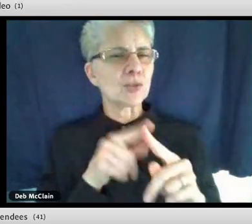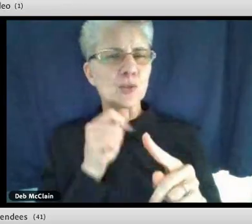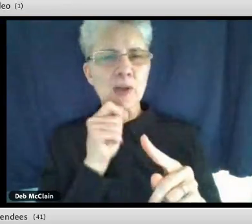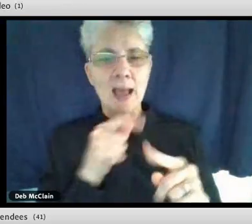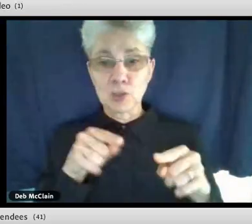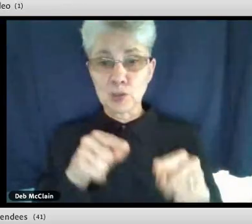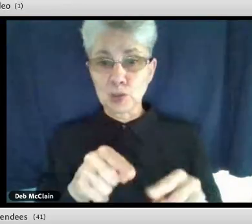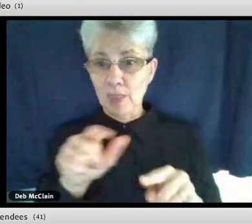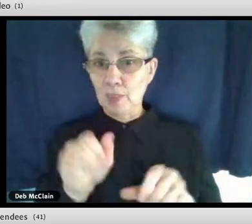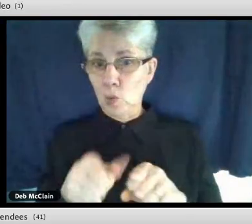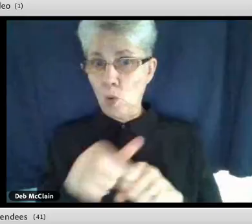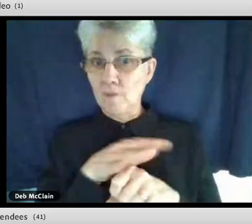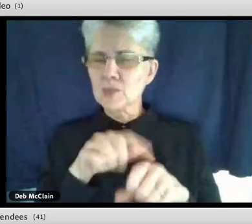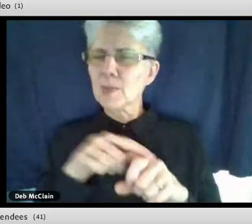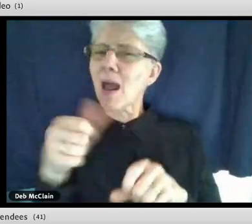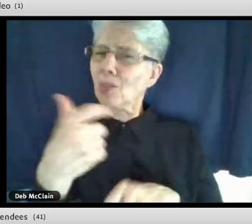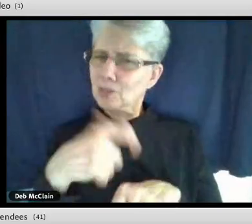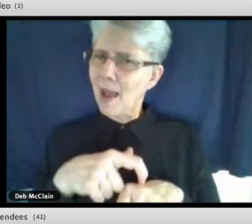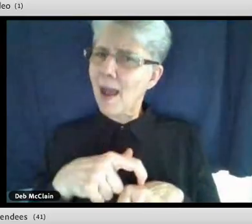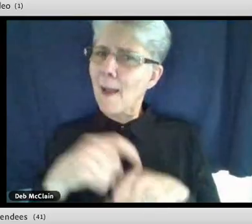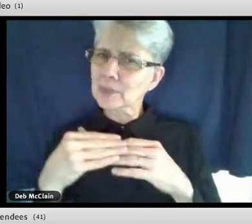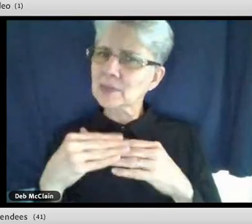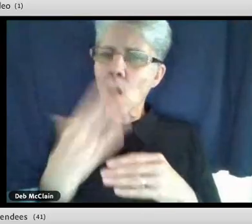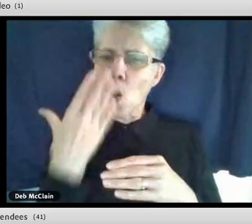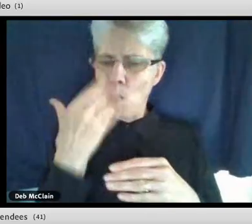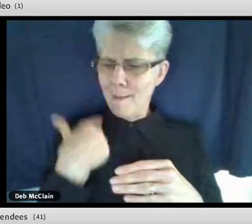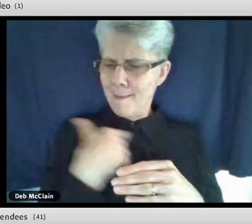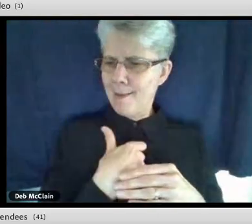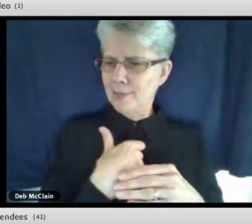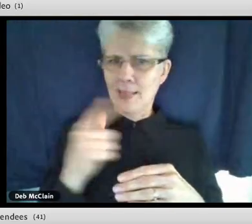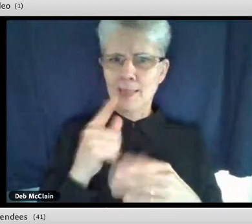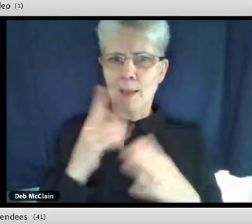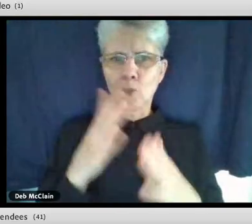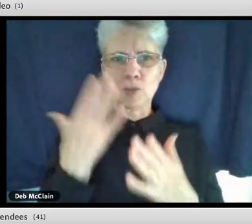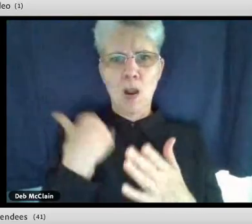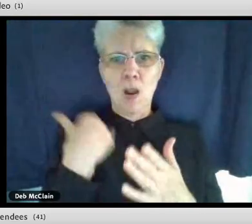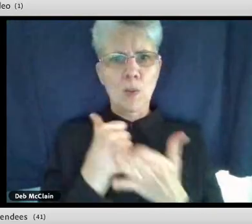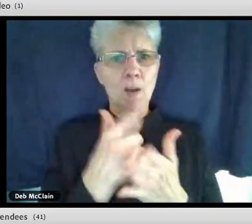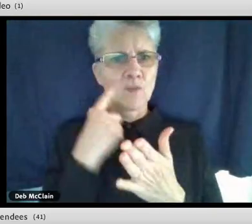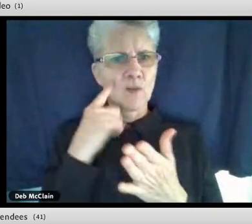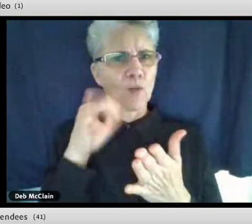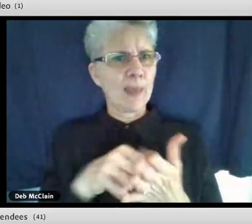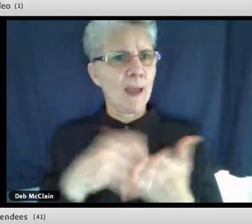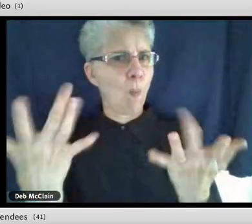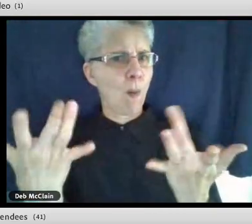How are we equipped to be the ones not just during this coronavirus time but other times... Why us?